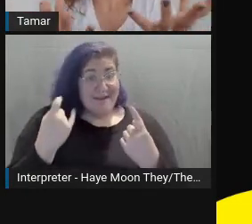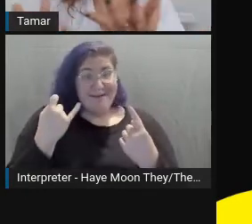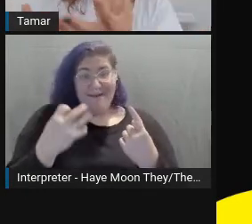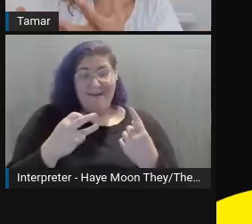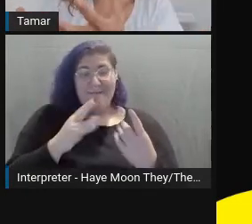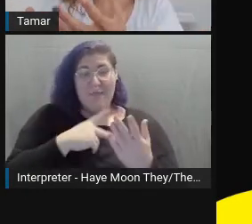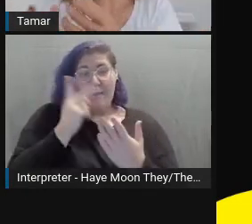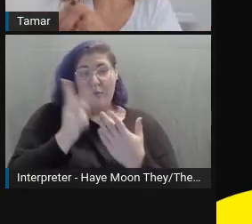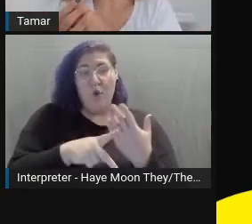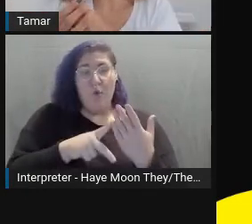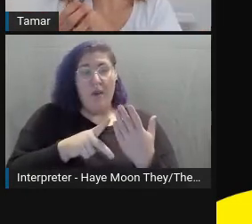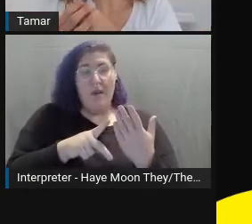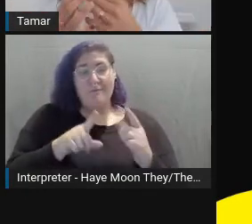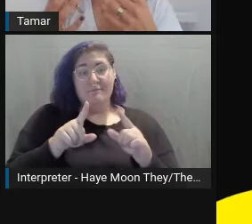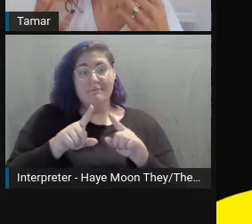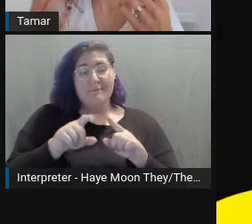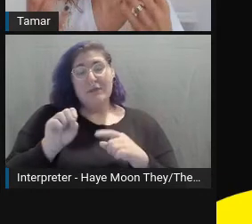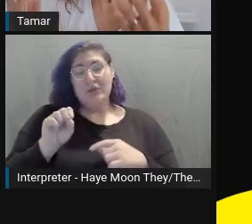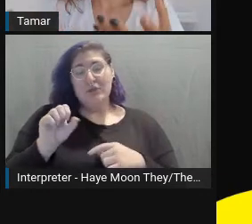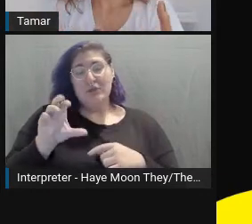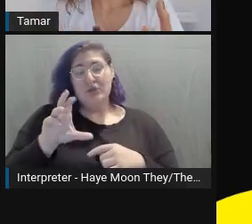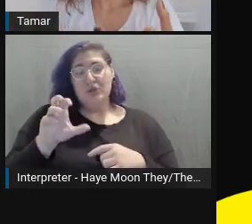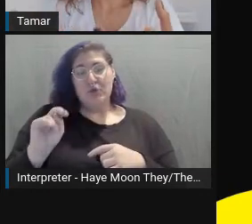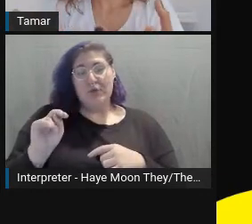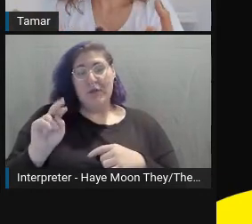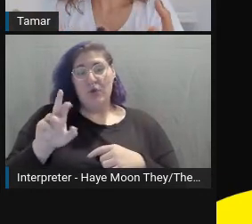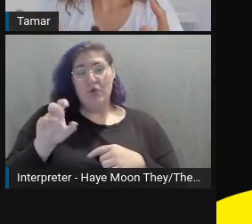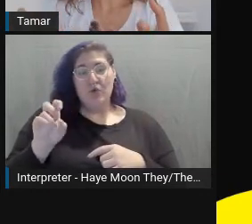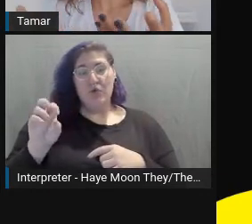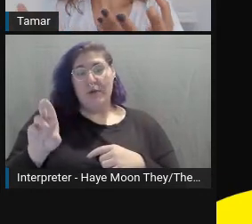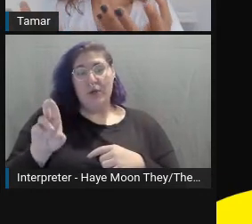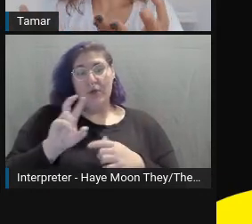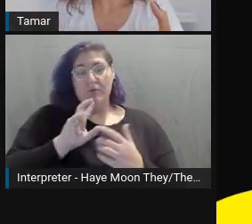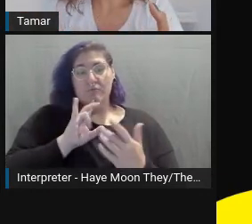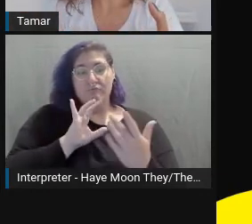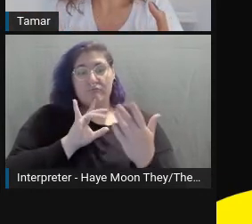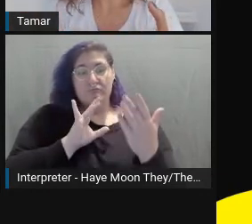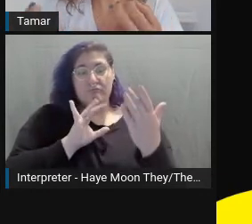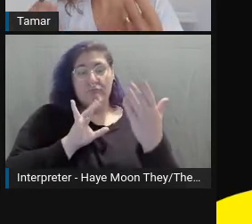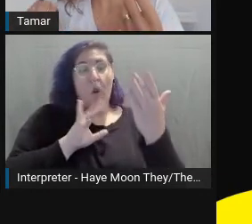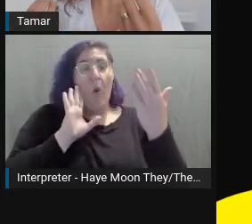through this page, the screen reader will read out what it can pick up.